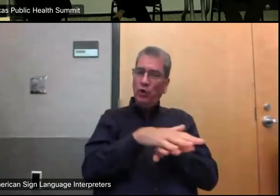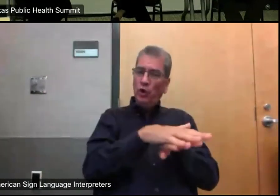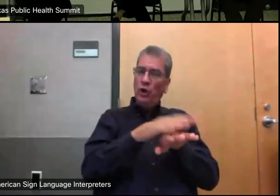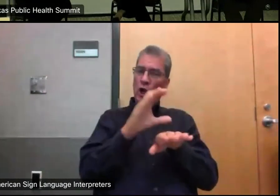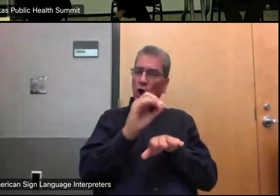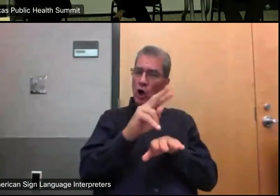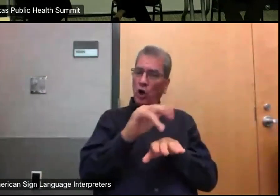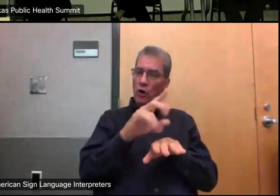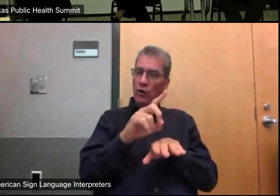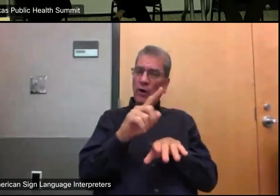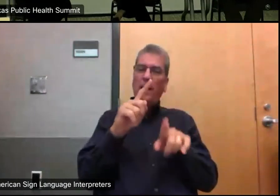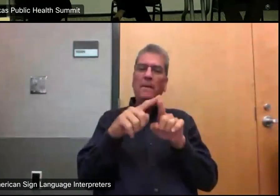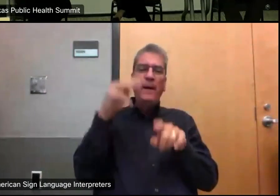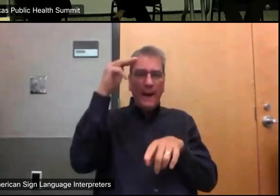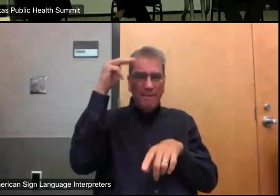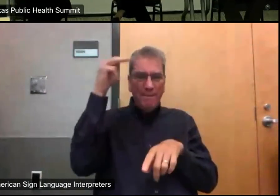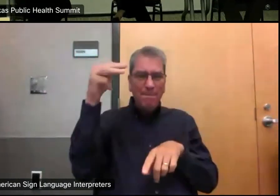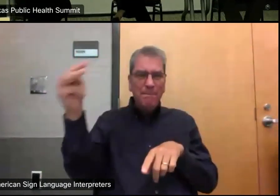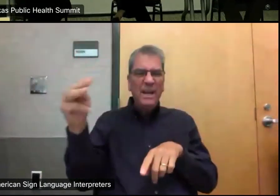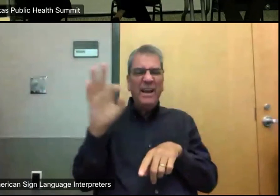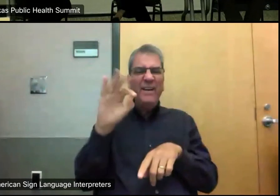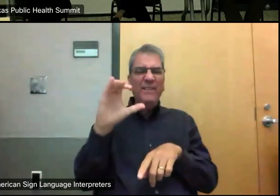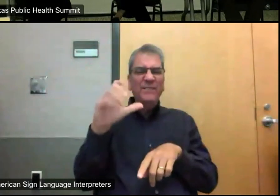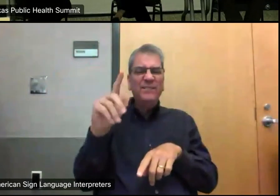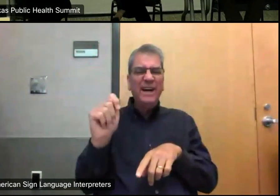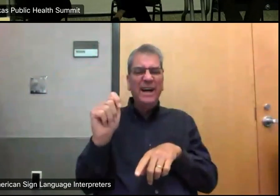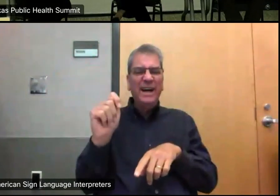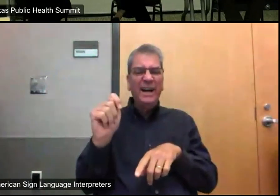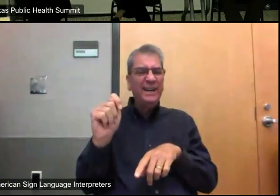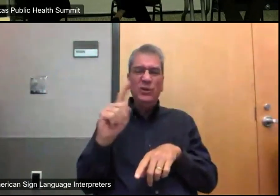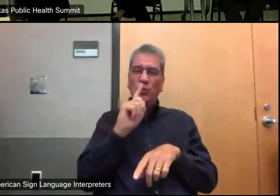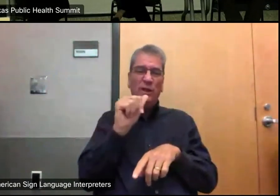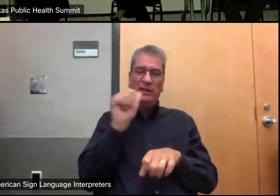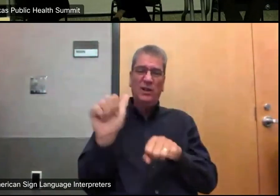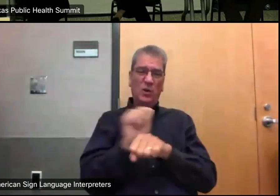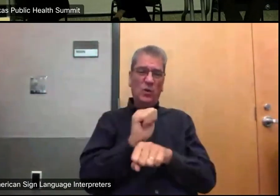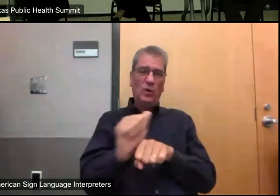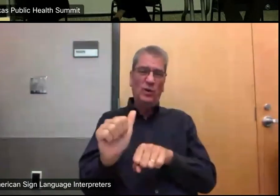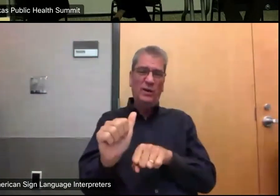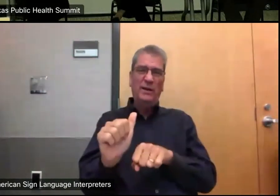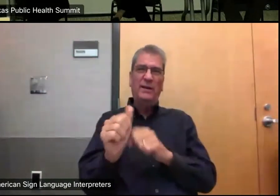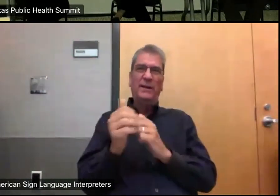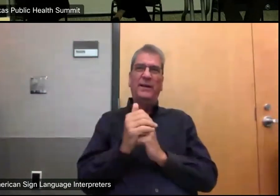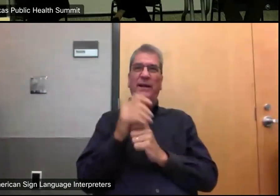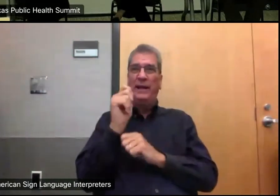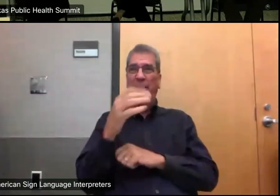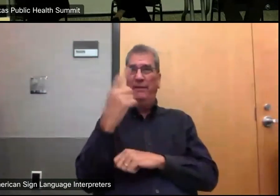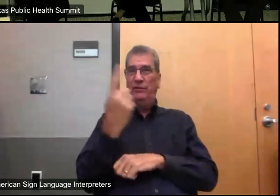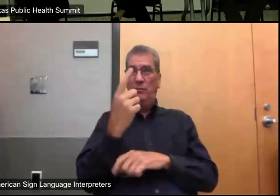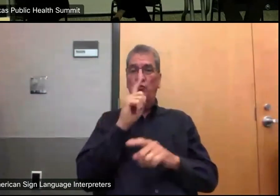data that, like, the myth fact, construction we tend to do actually doesn't work. And there's the other downside of, like, if someone didn't already know the myth part,